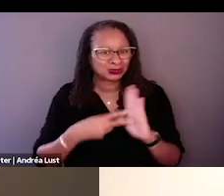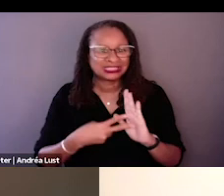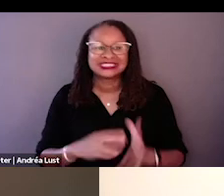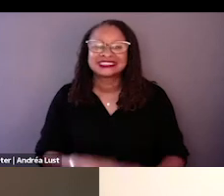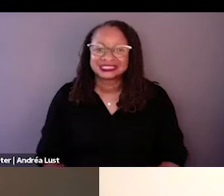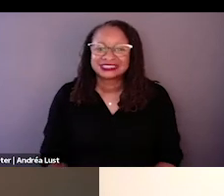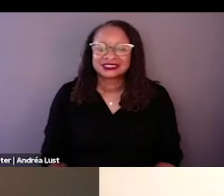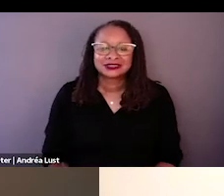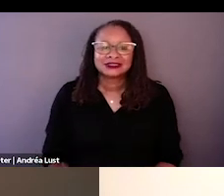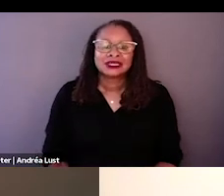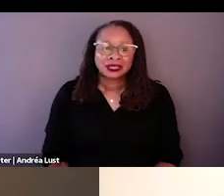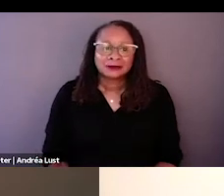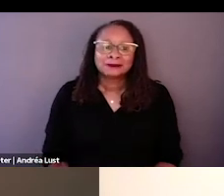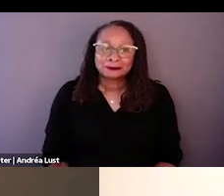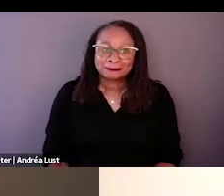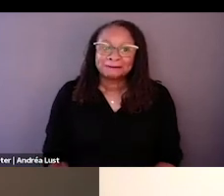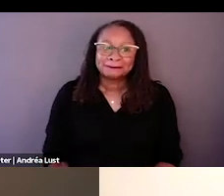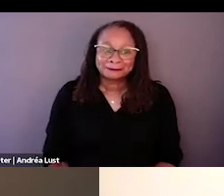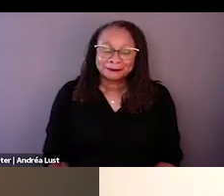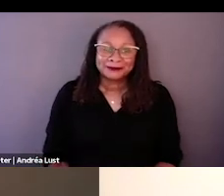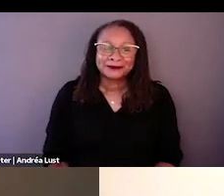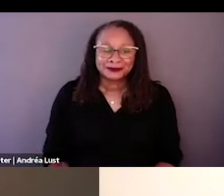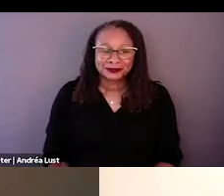and for me, I usually write.